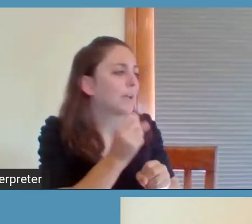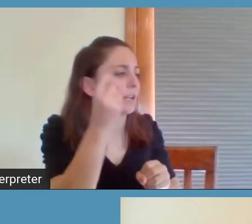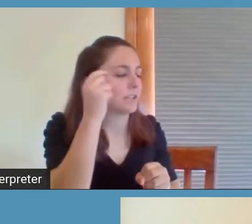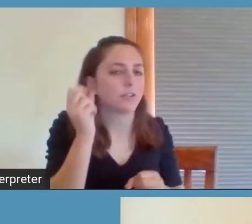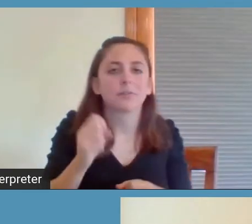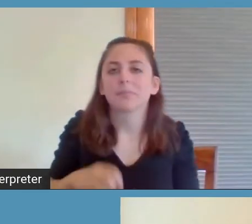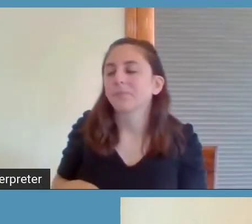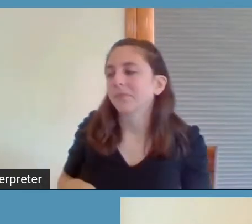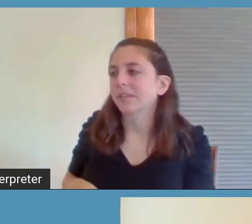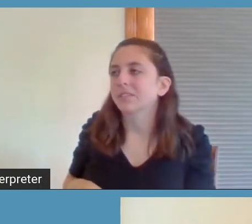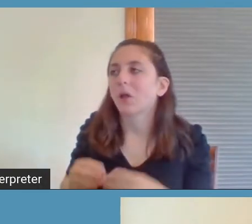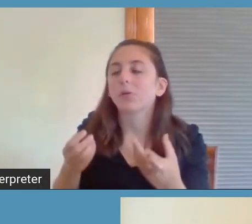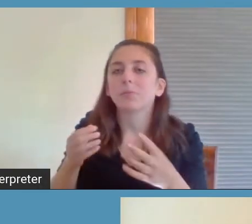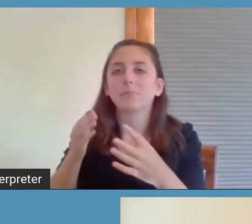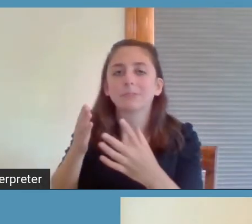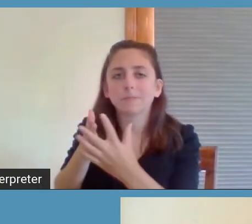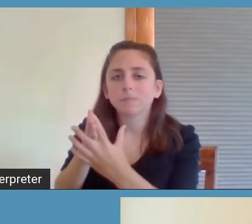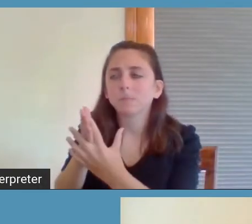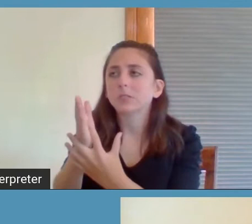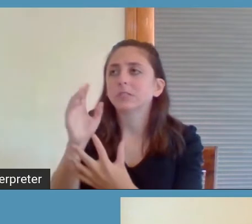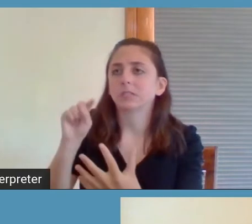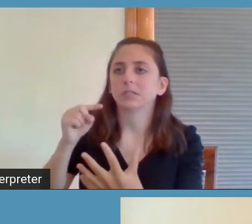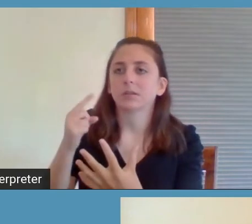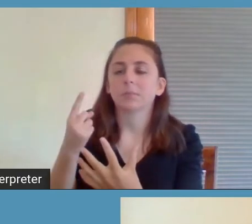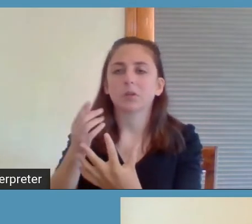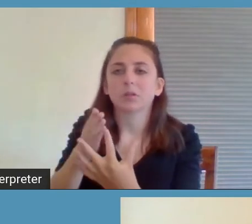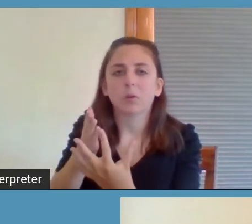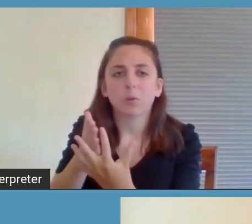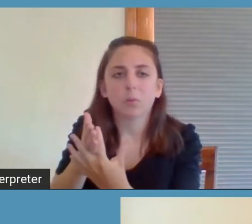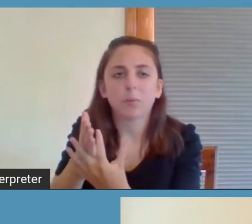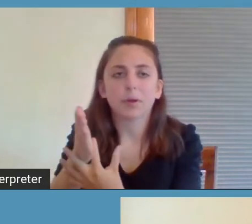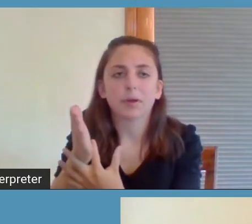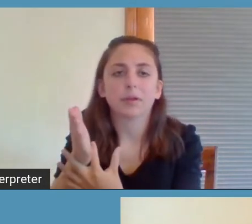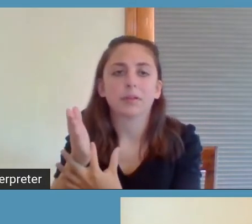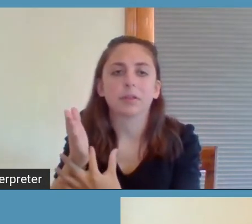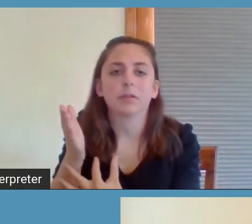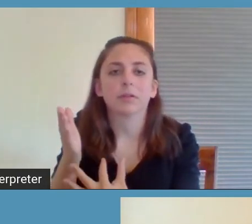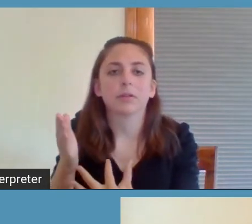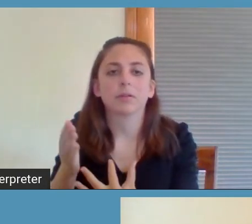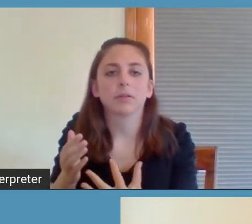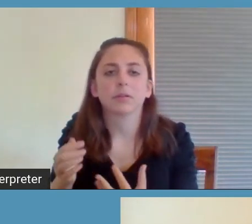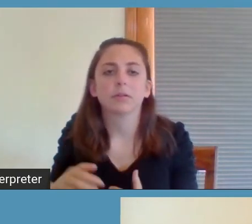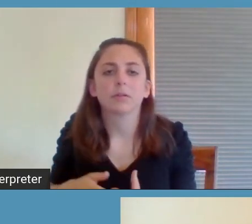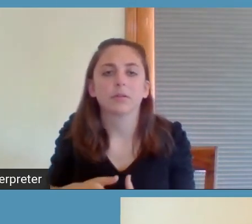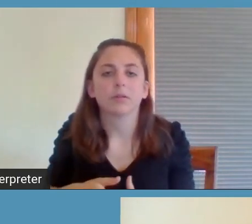of everything and um put it on vimeo and then gave me the file so if that goes away i still have that